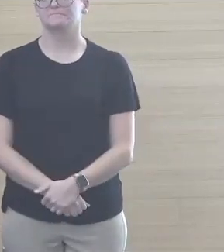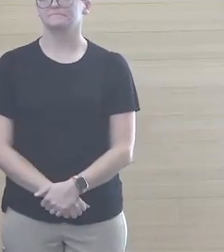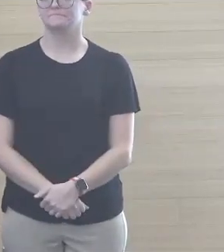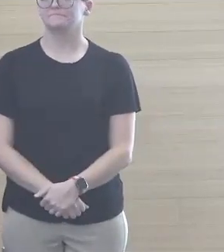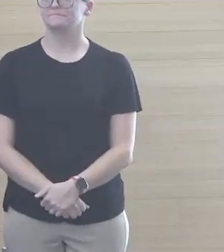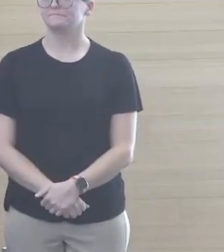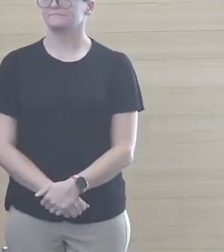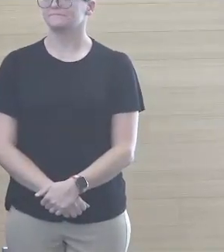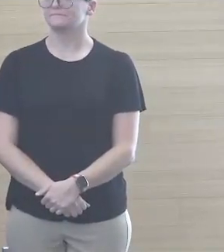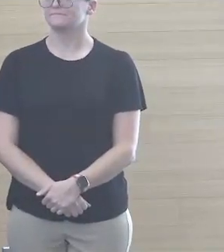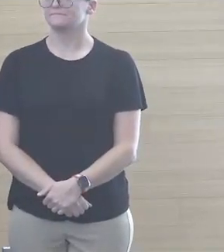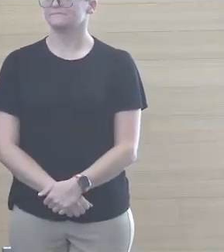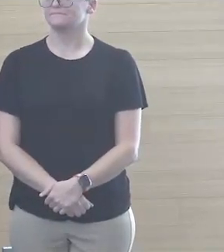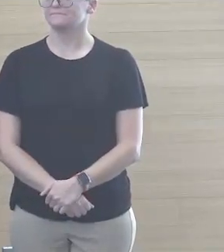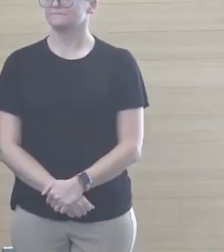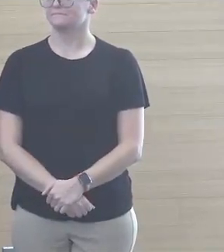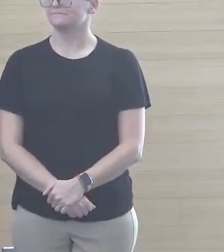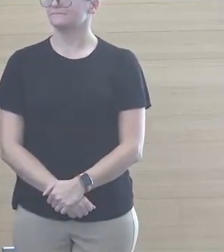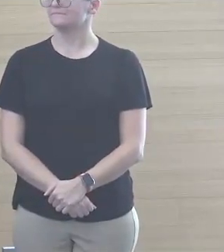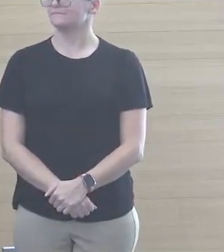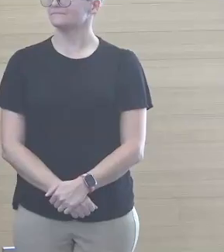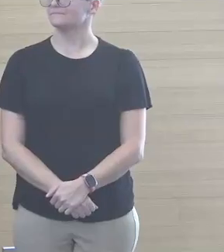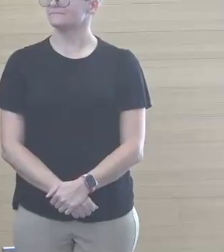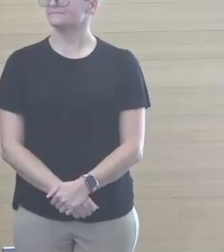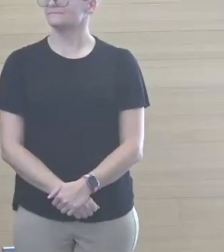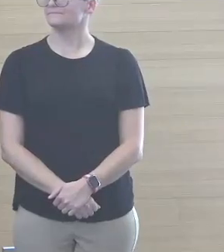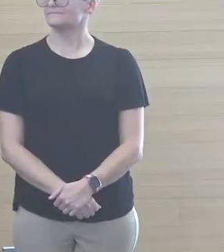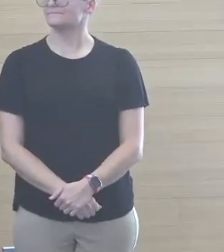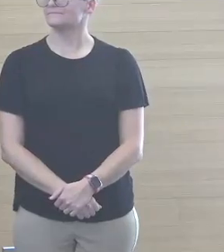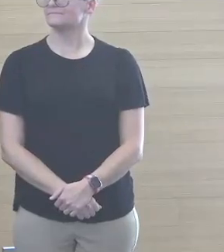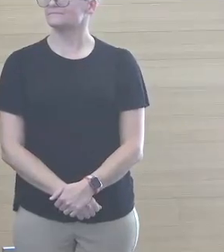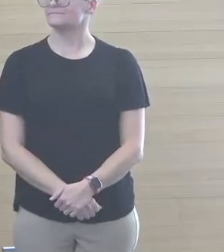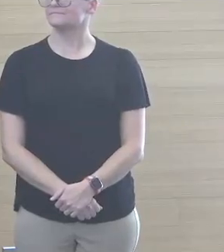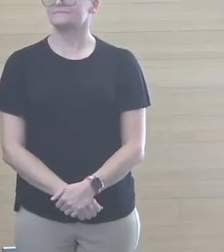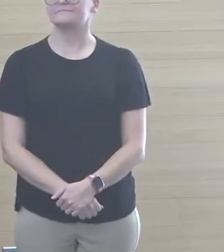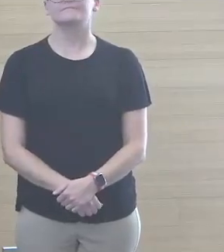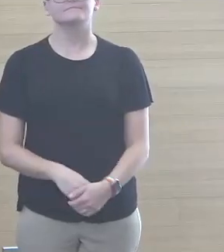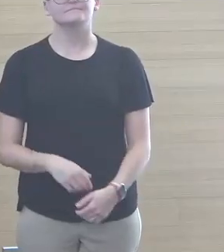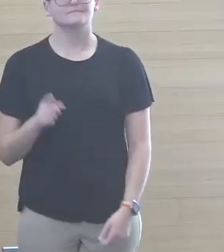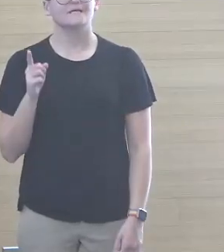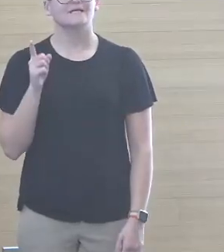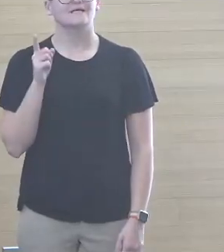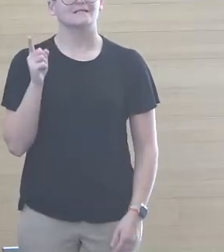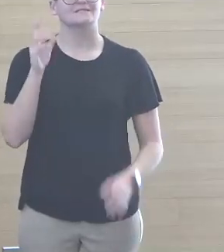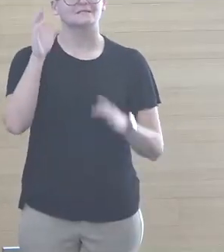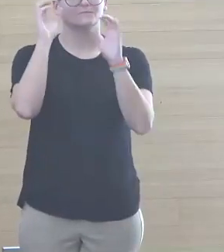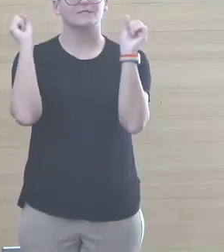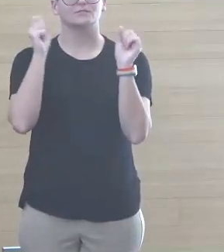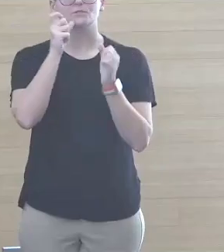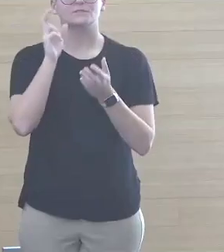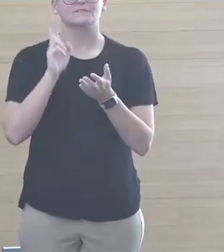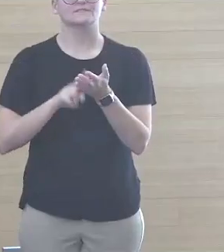And correct answers. This president signed the Americans with Disabilities Act.